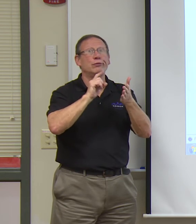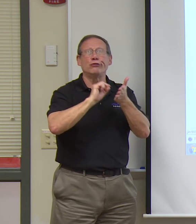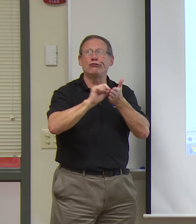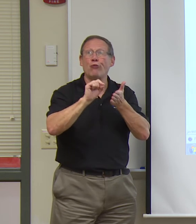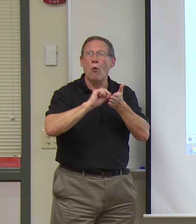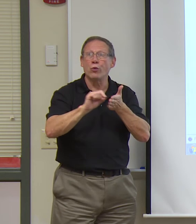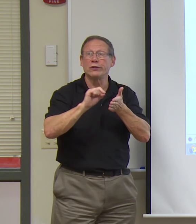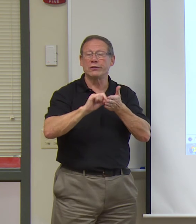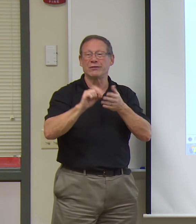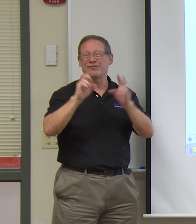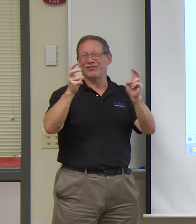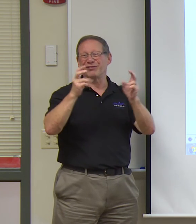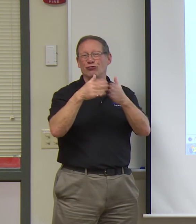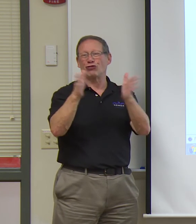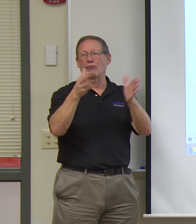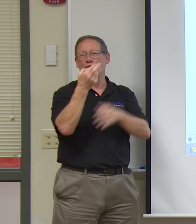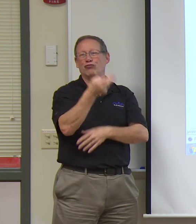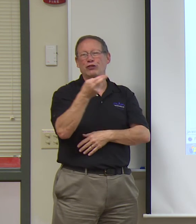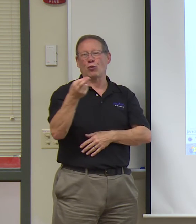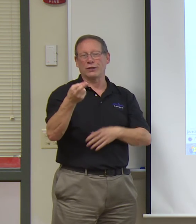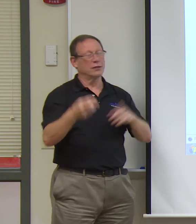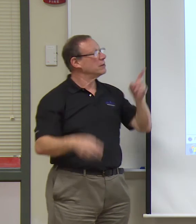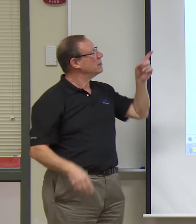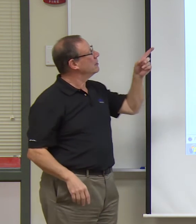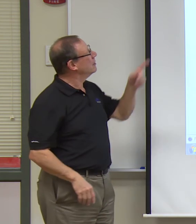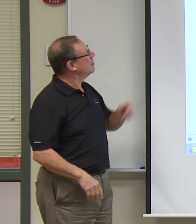But just kind of things are broken out by what they are.